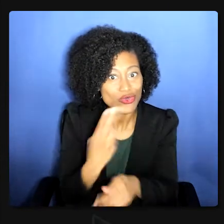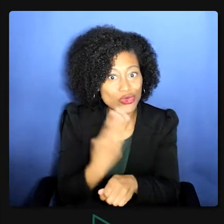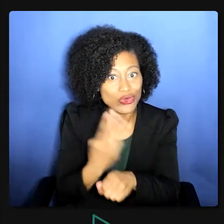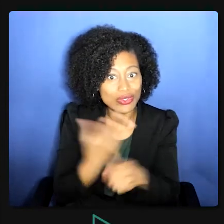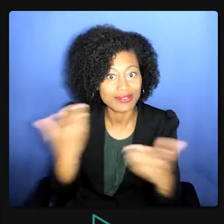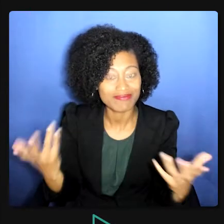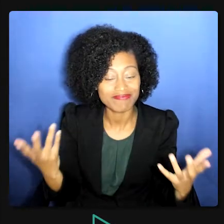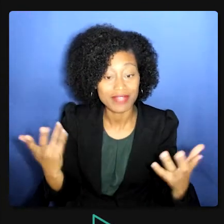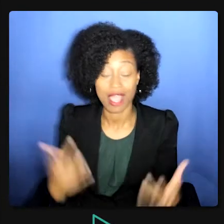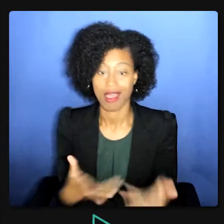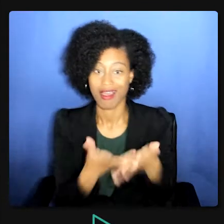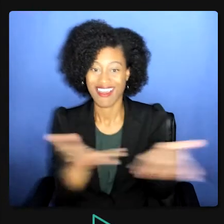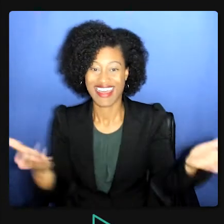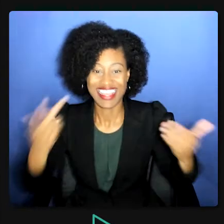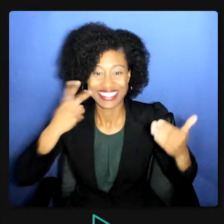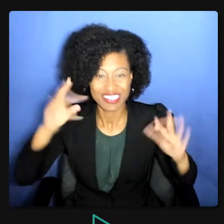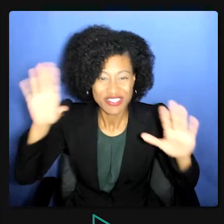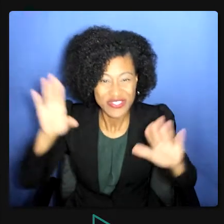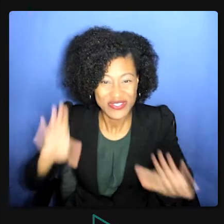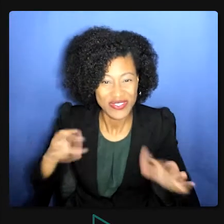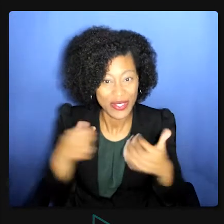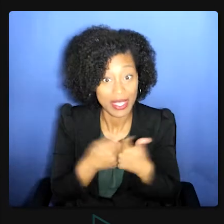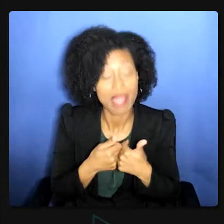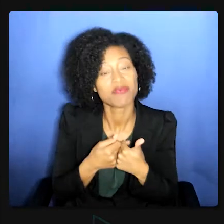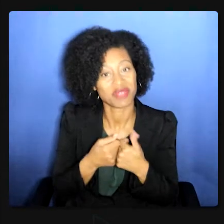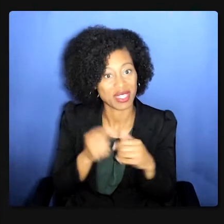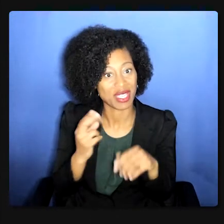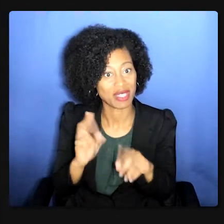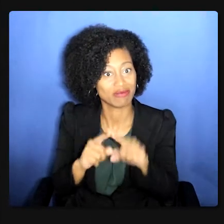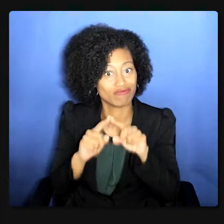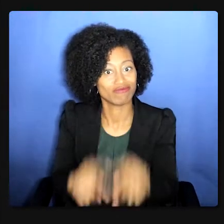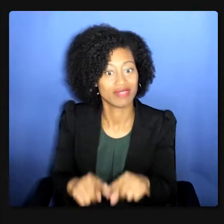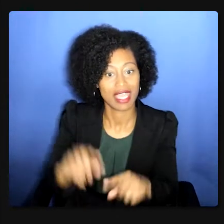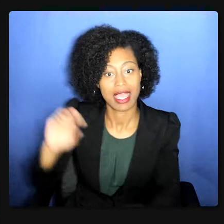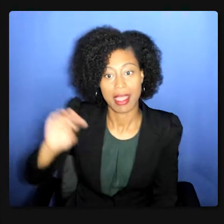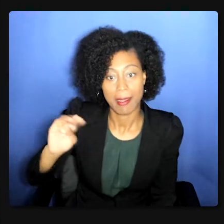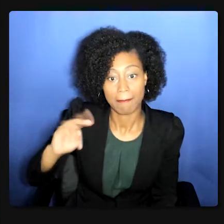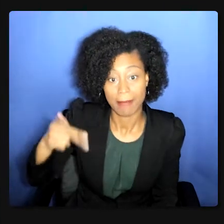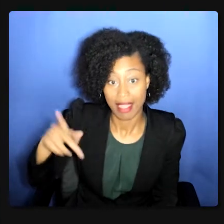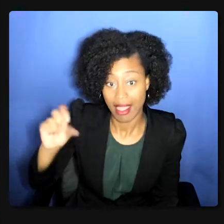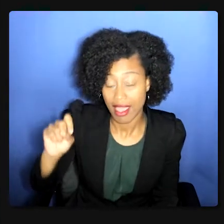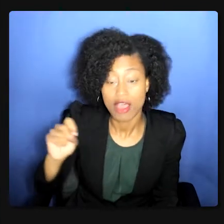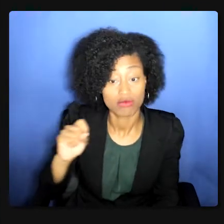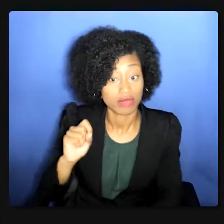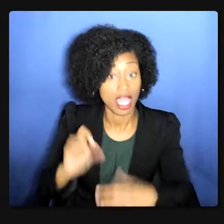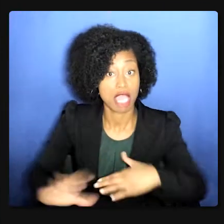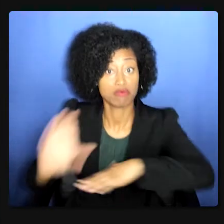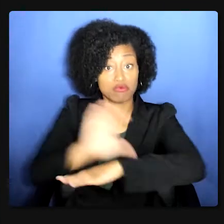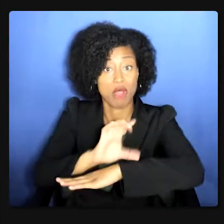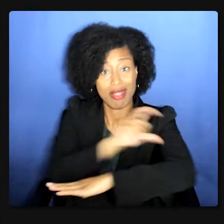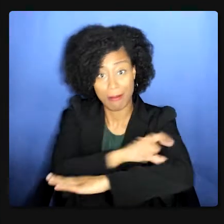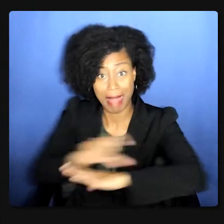And yeah, see here, you can see some of the great games that have been using MPS and we're running successfully on the platform for many, many years.